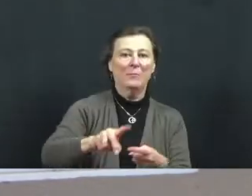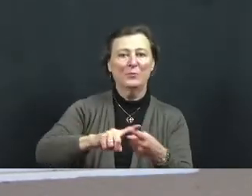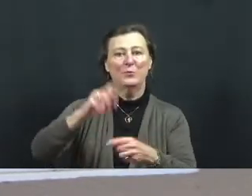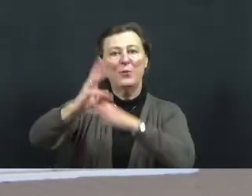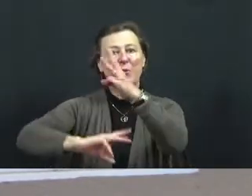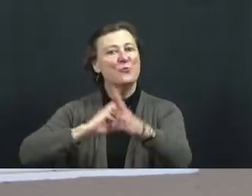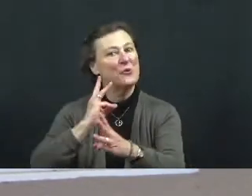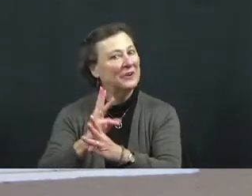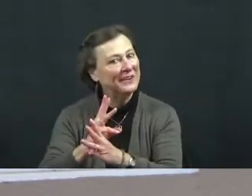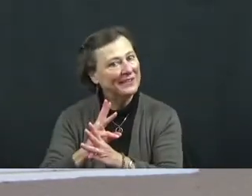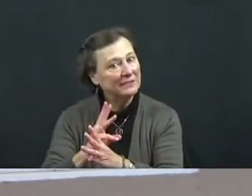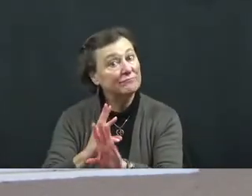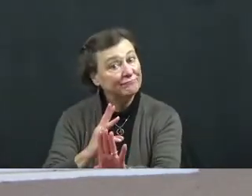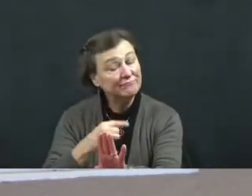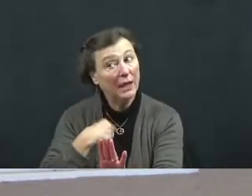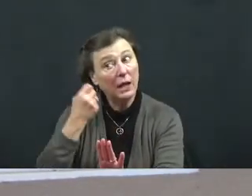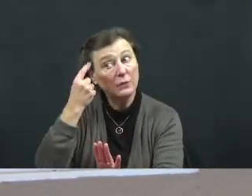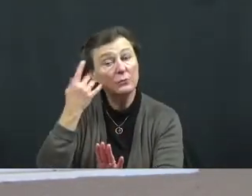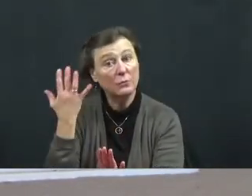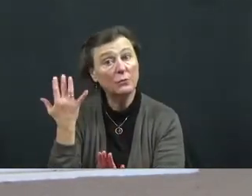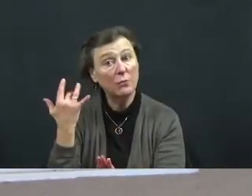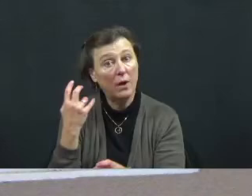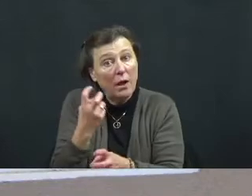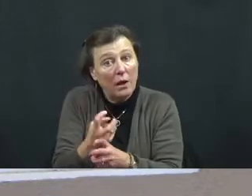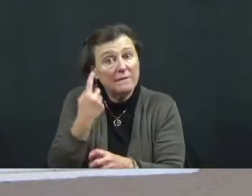And, I understood why. It was hard for Ed.